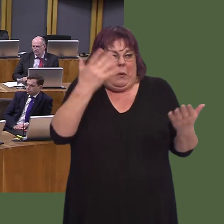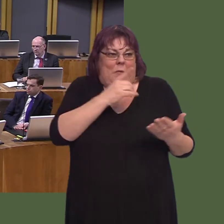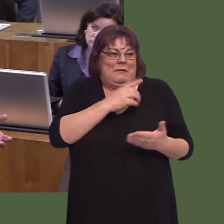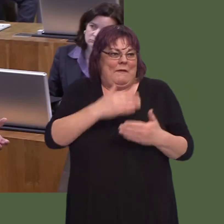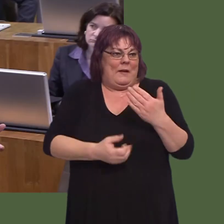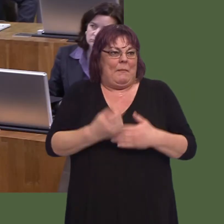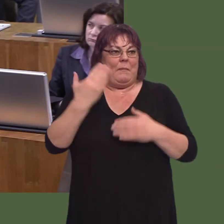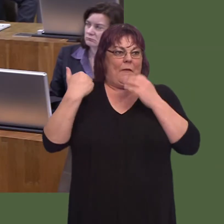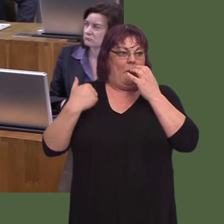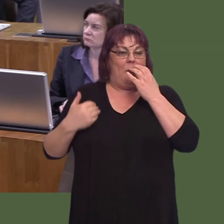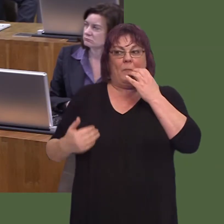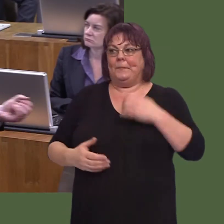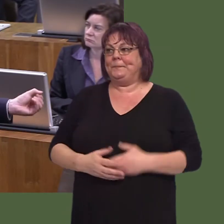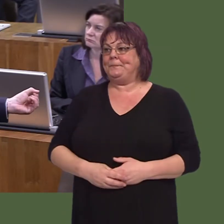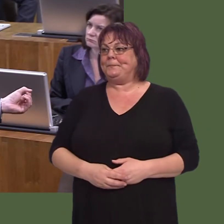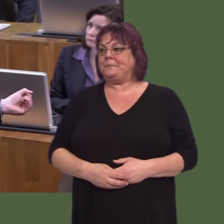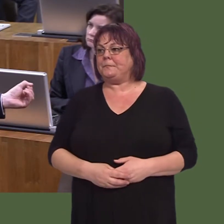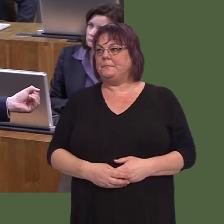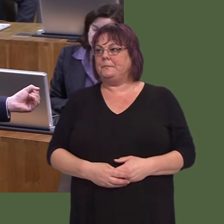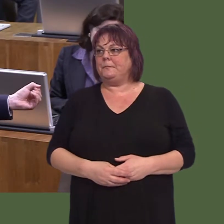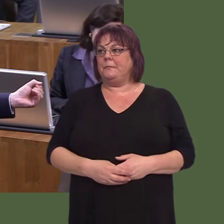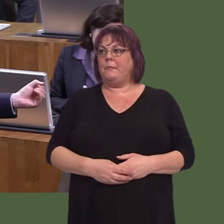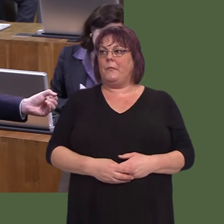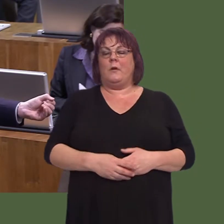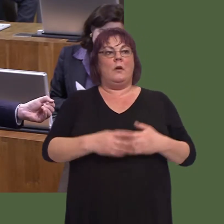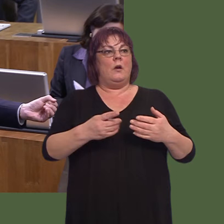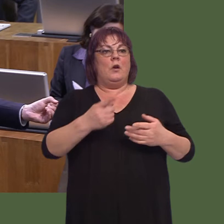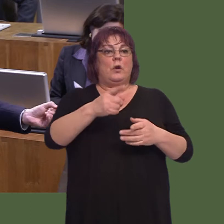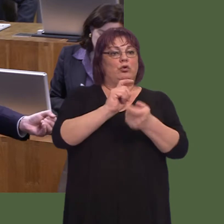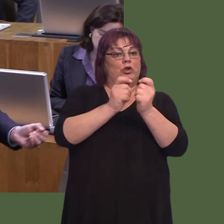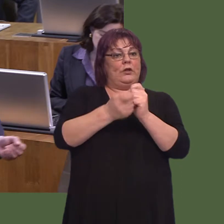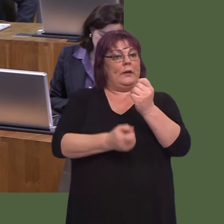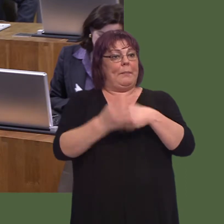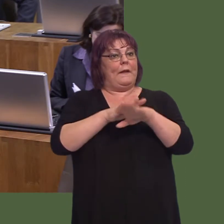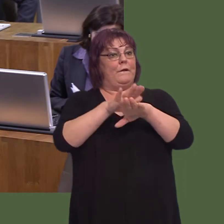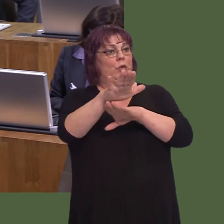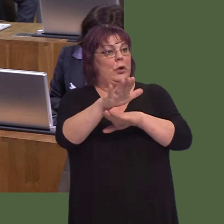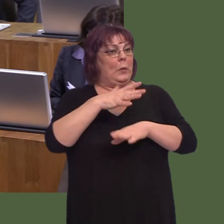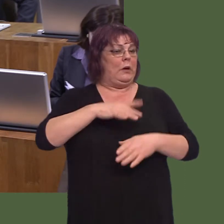But he asks an important question: how do we look to cope and deal with and to prosper from the changes that will come in the future?